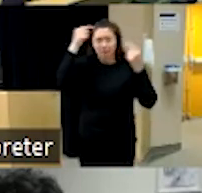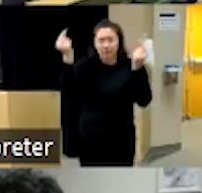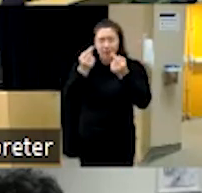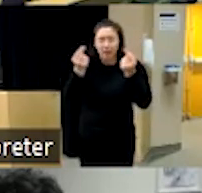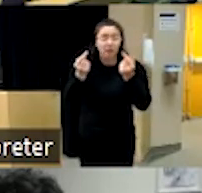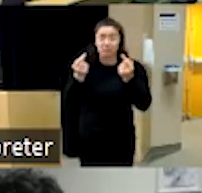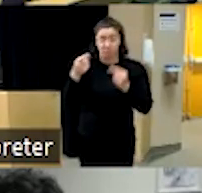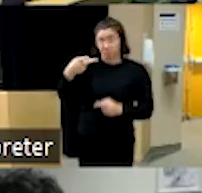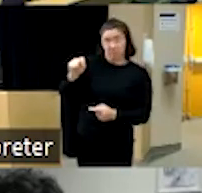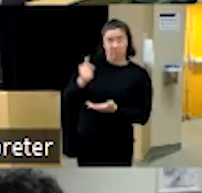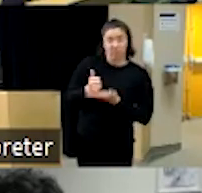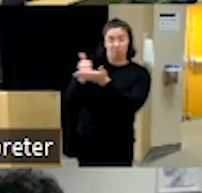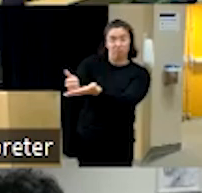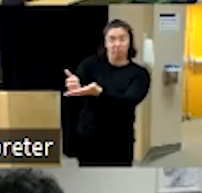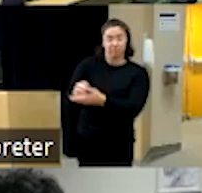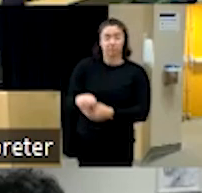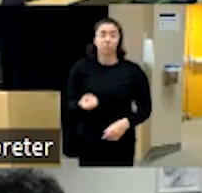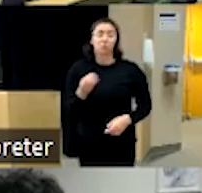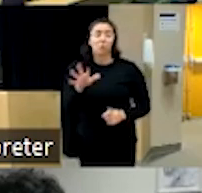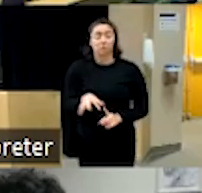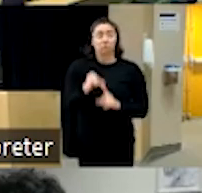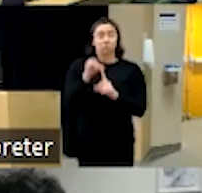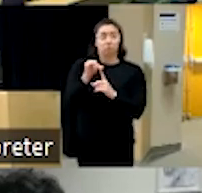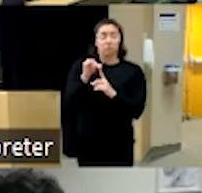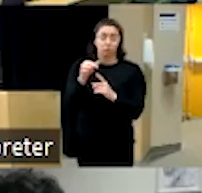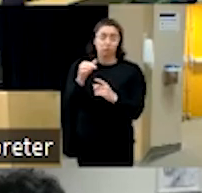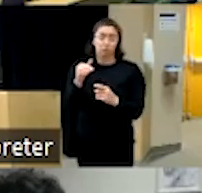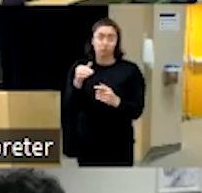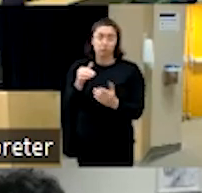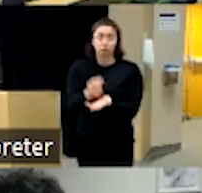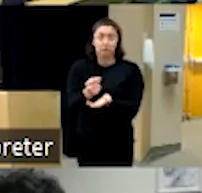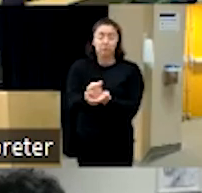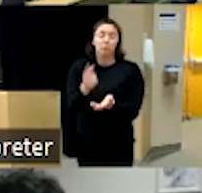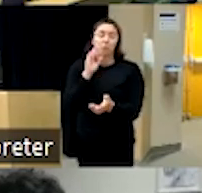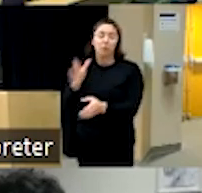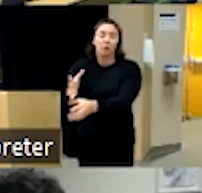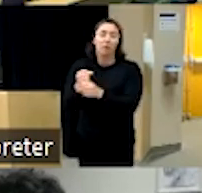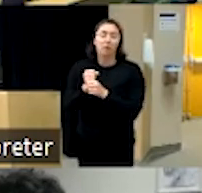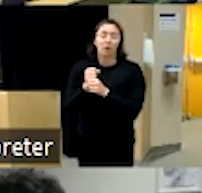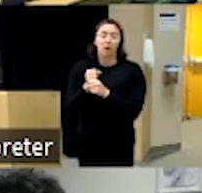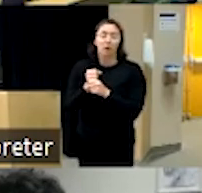of course they also get some special treatment um so they would get some um special exercises